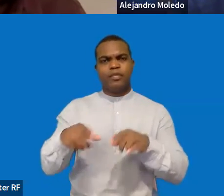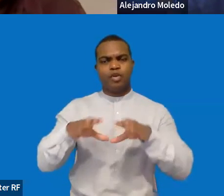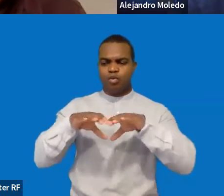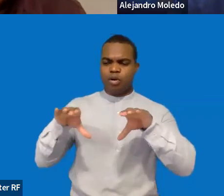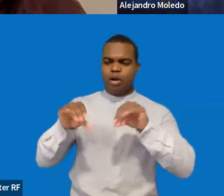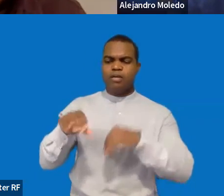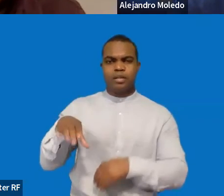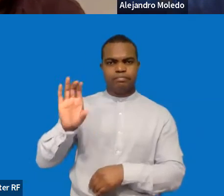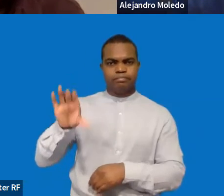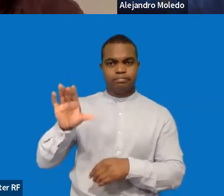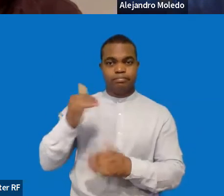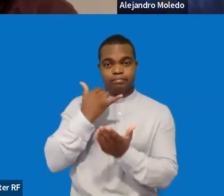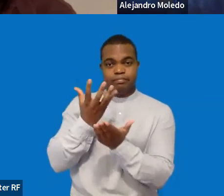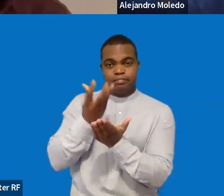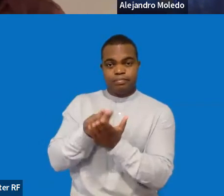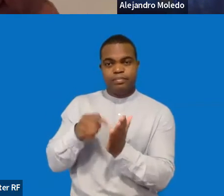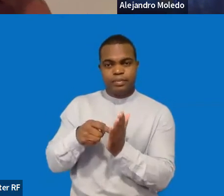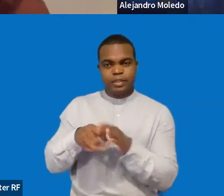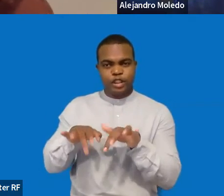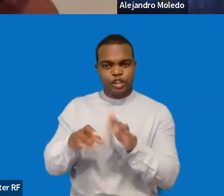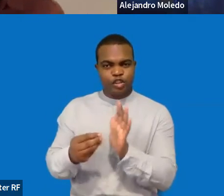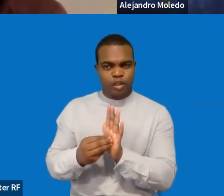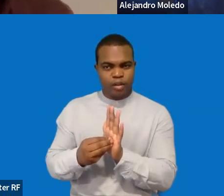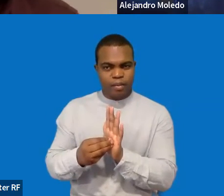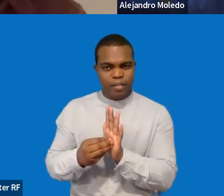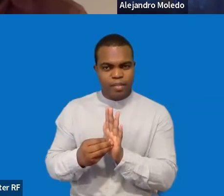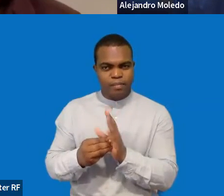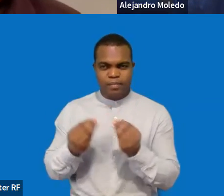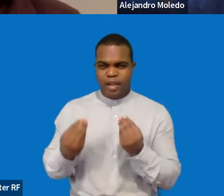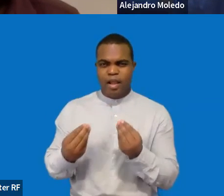Which is complemented by another question for our team: